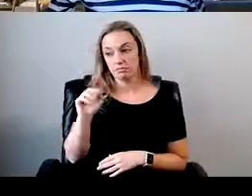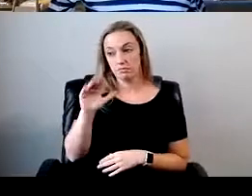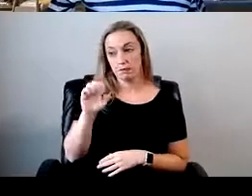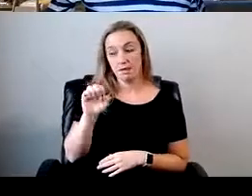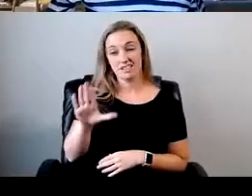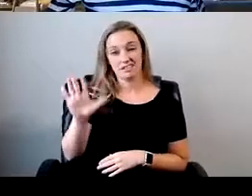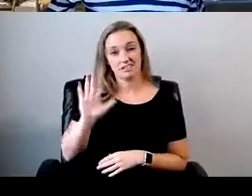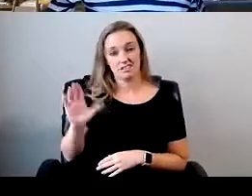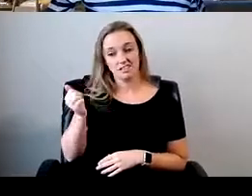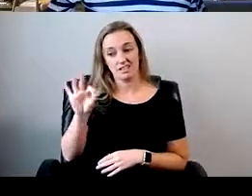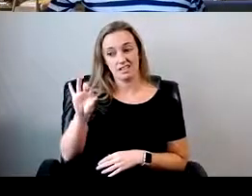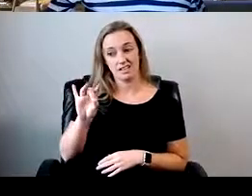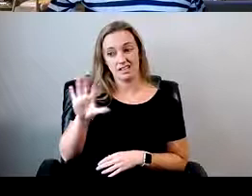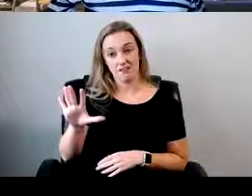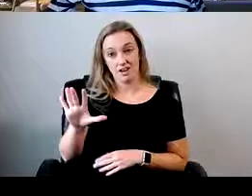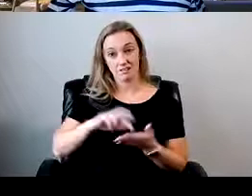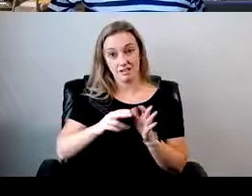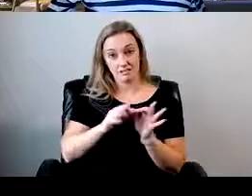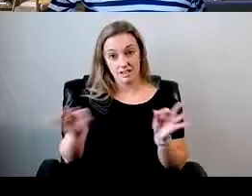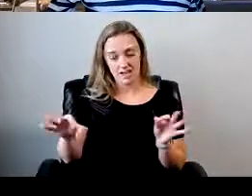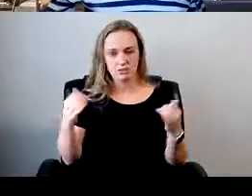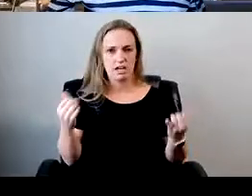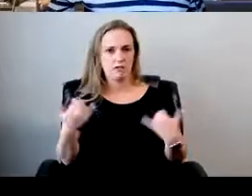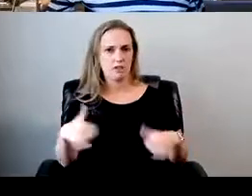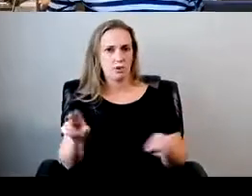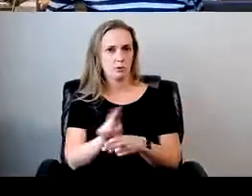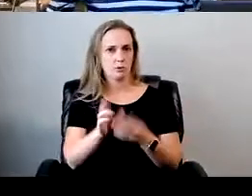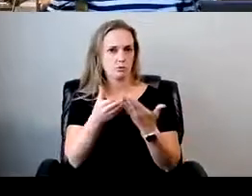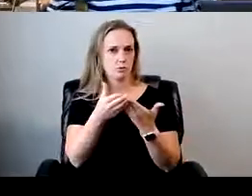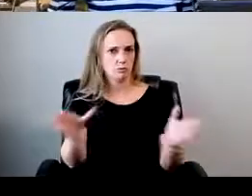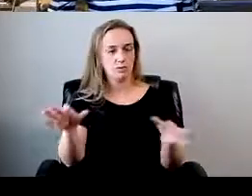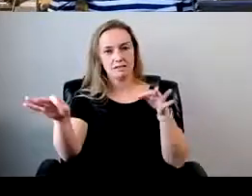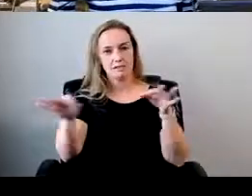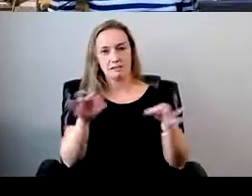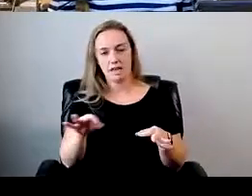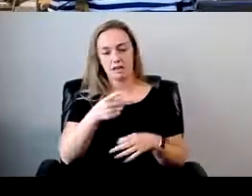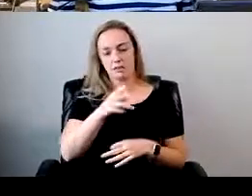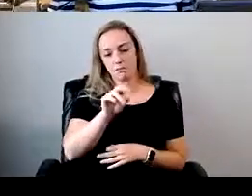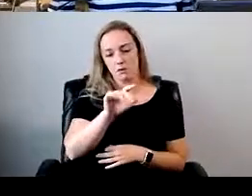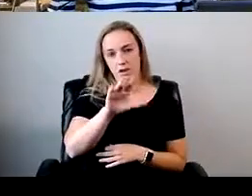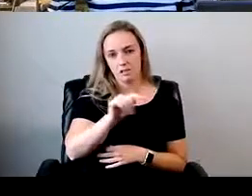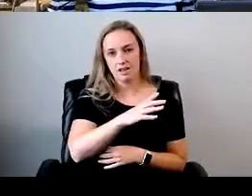to be widely used and describes the design of products and environments to be usable by all people,